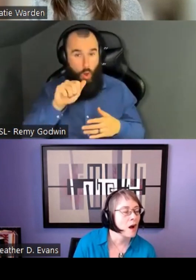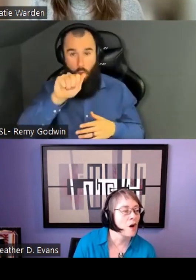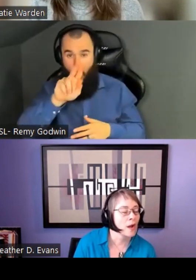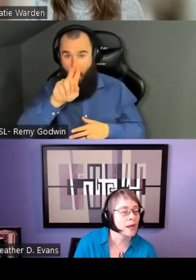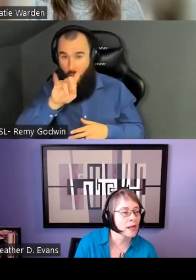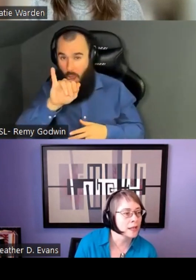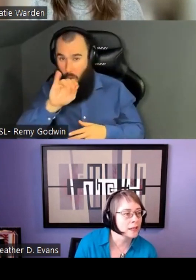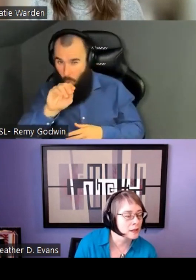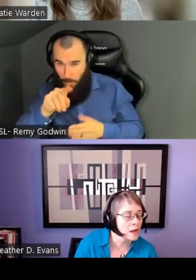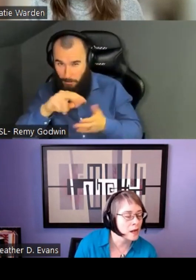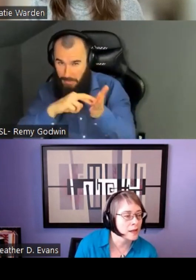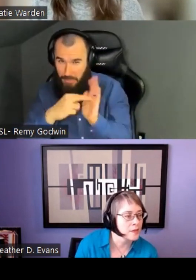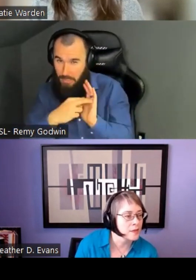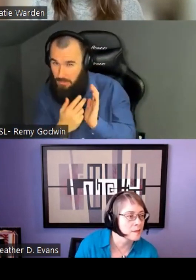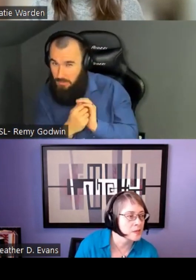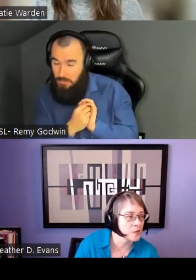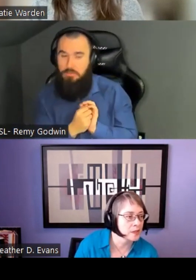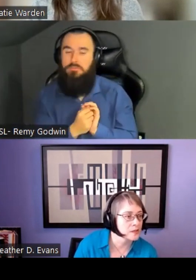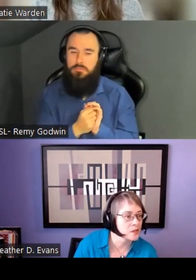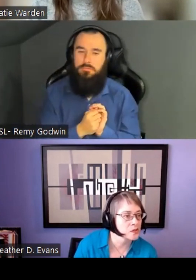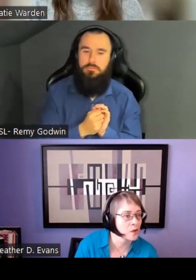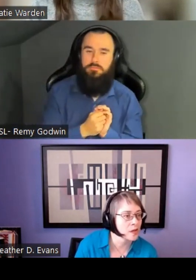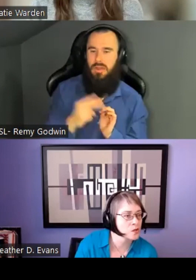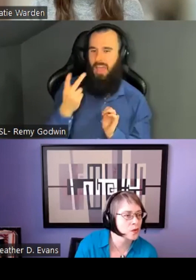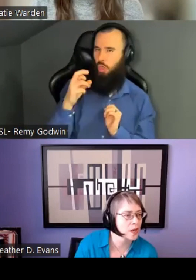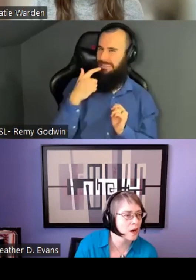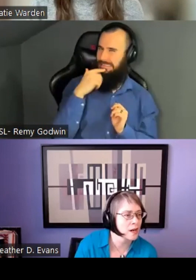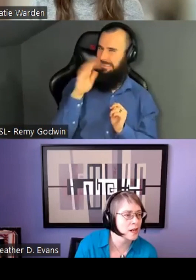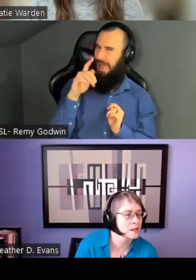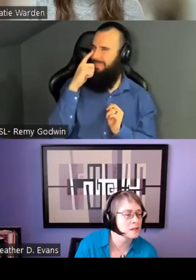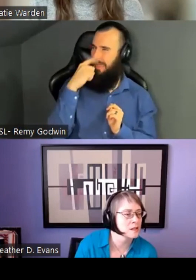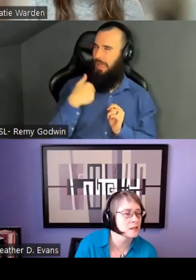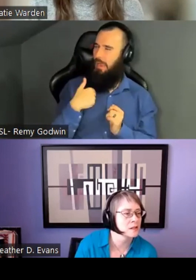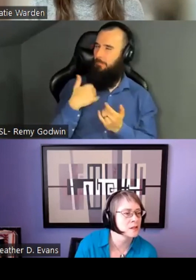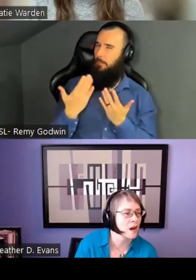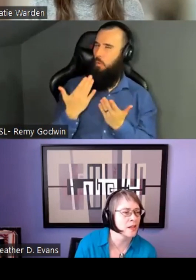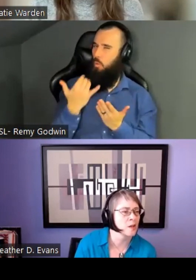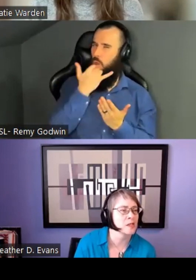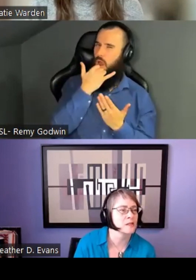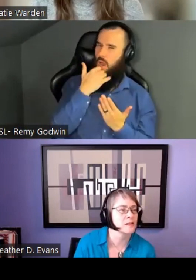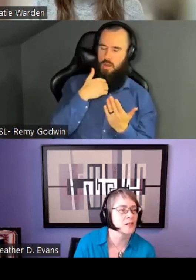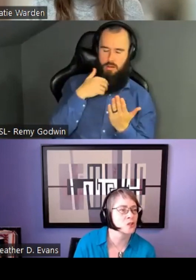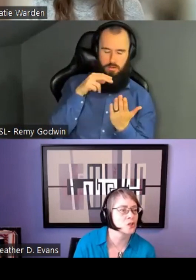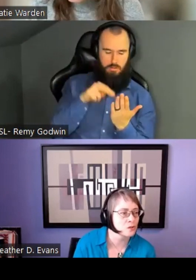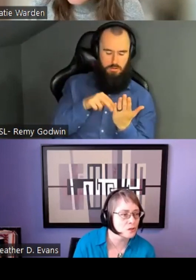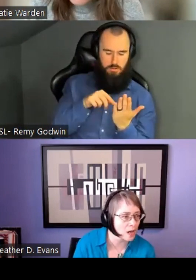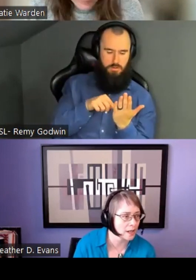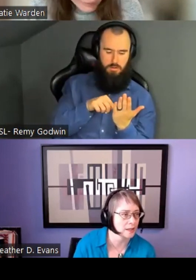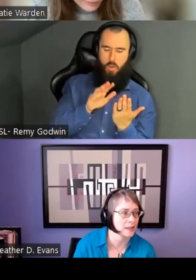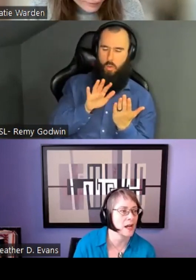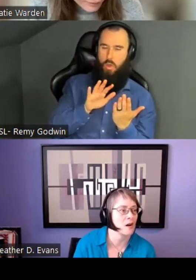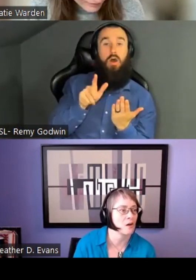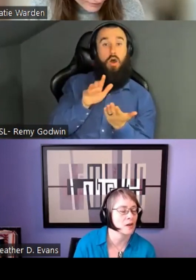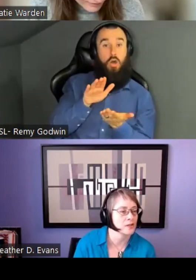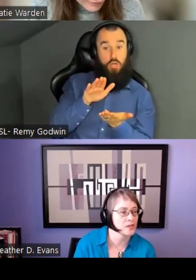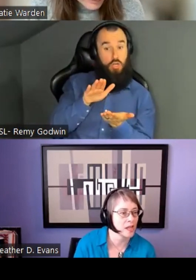Oh, I think I misread this. So it's regarding documents that do not allow a state